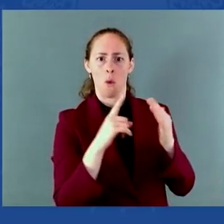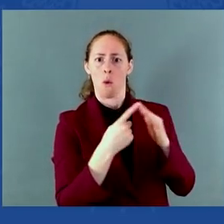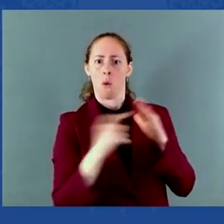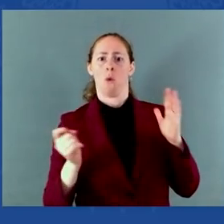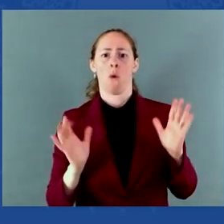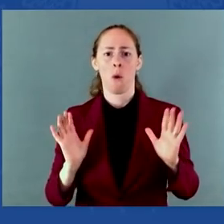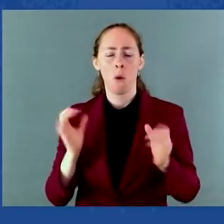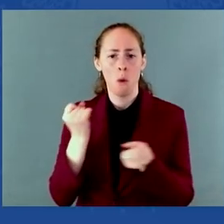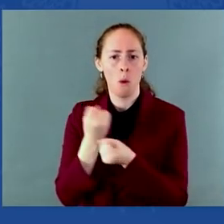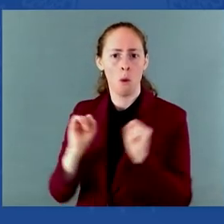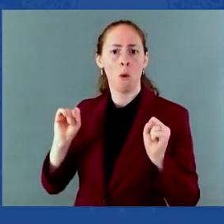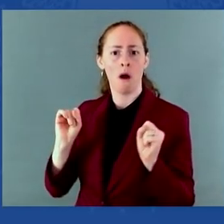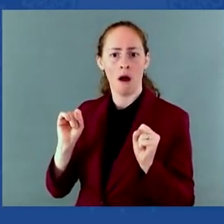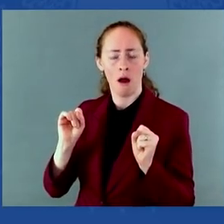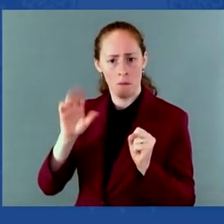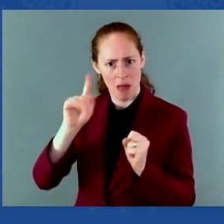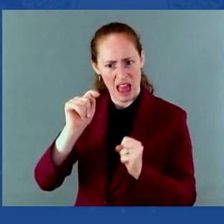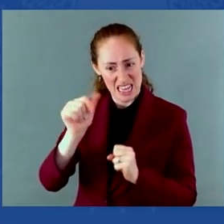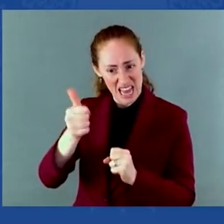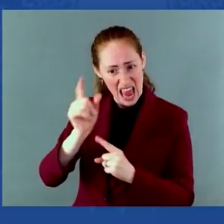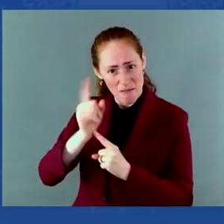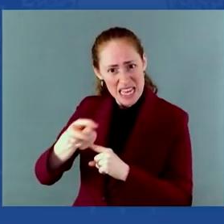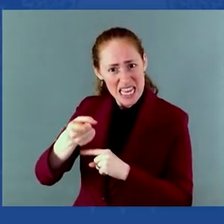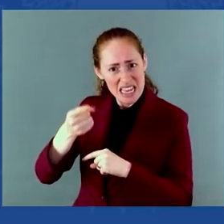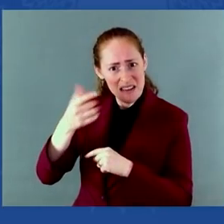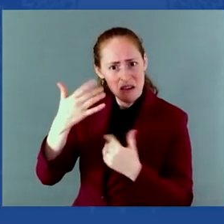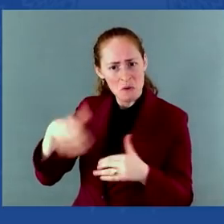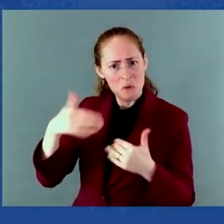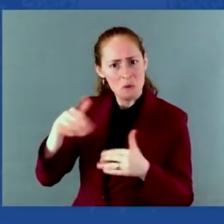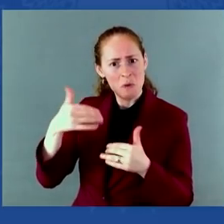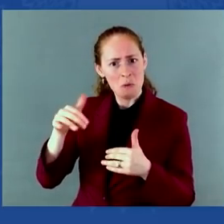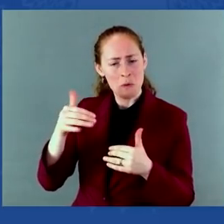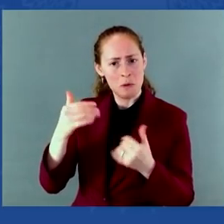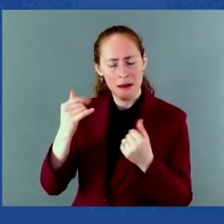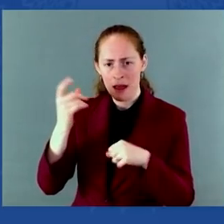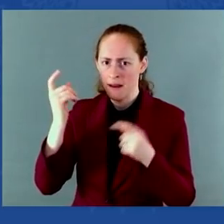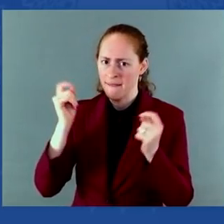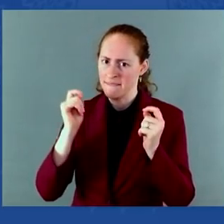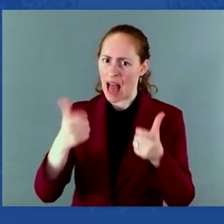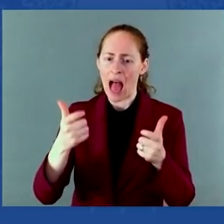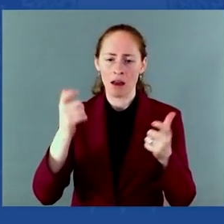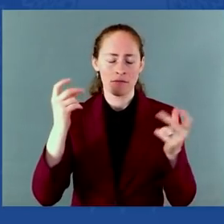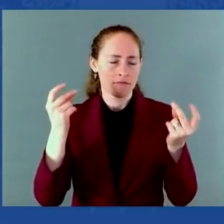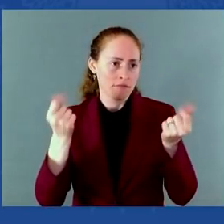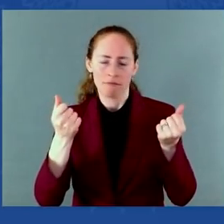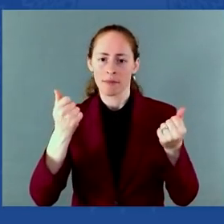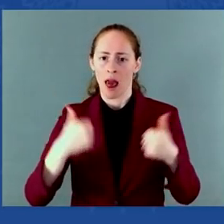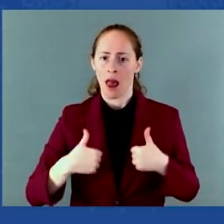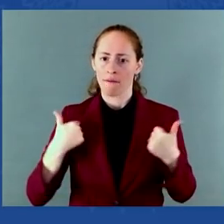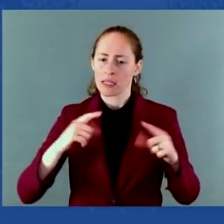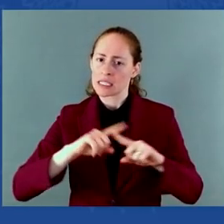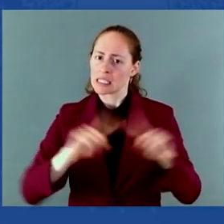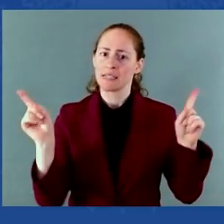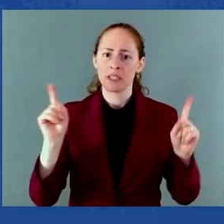It makes a big difference. Folks, every mile counts, every minute counts in an emergency. And folks, this is bridge